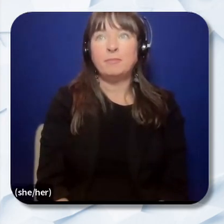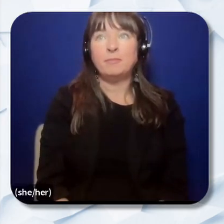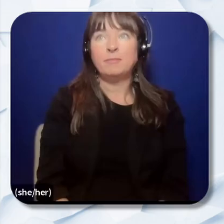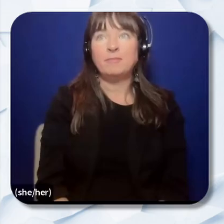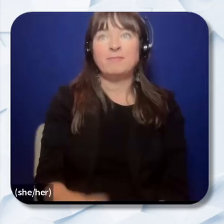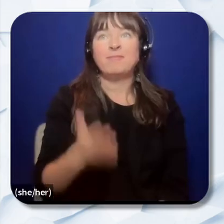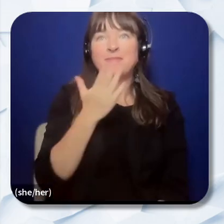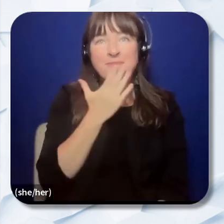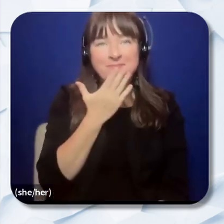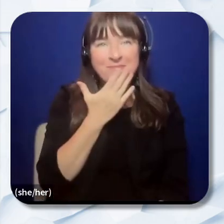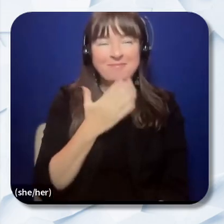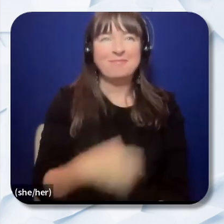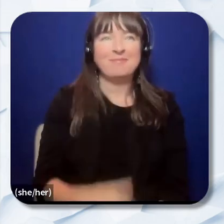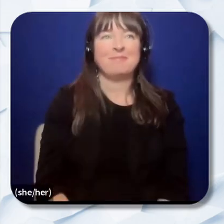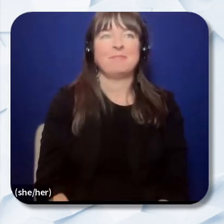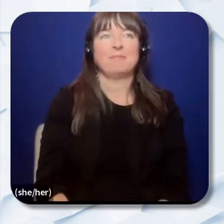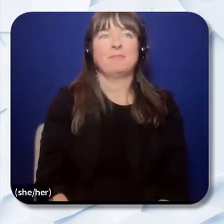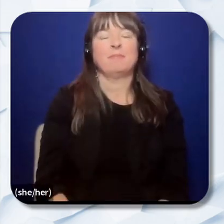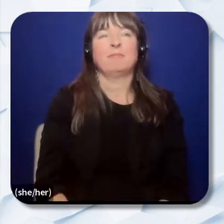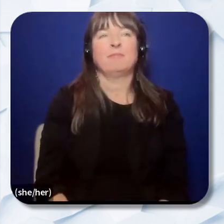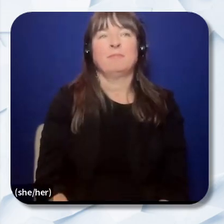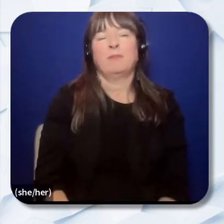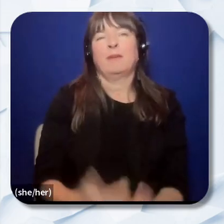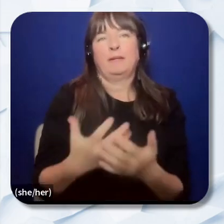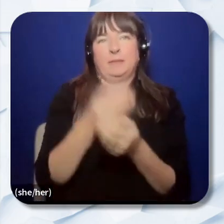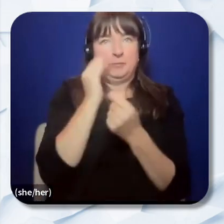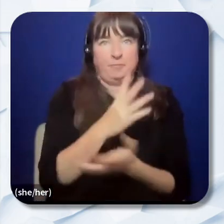Dominique McCain: Thank you so much Monique. I just want to say that it is my pleasure and